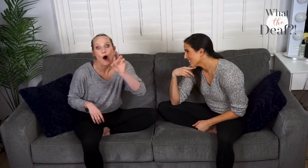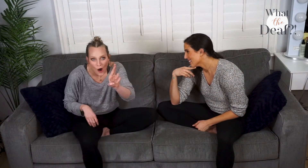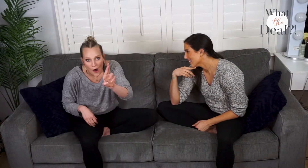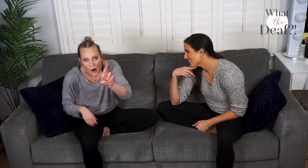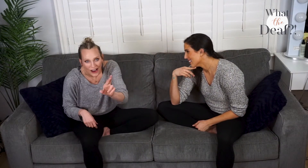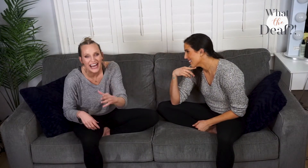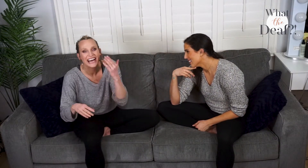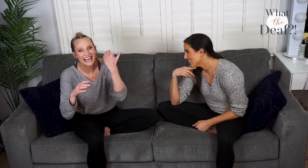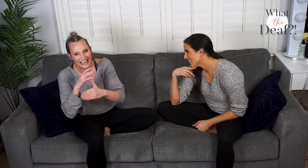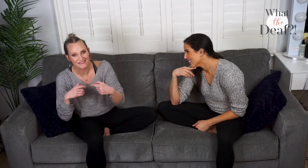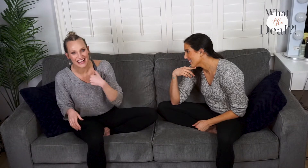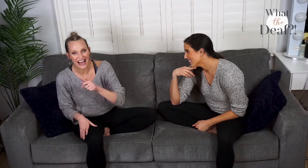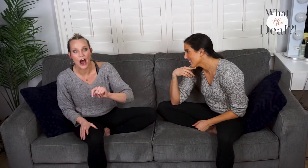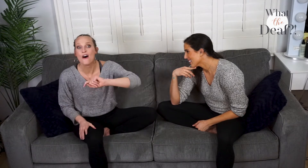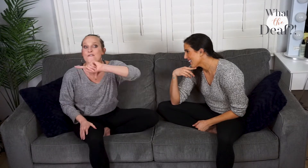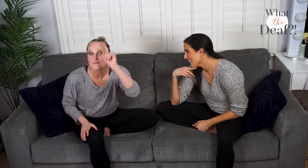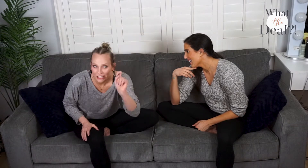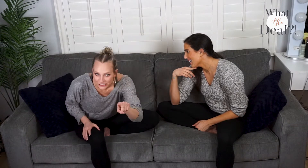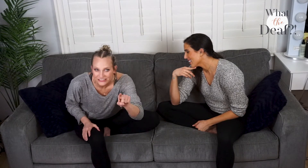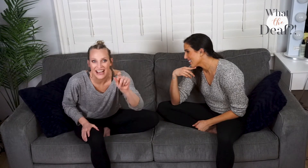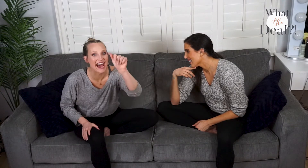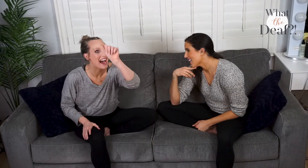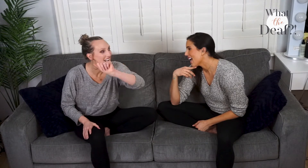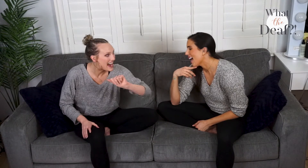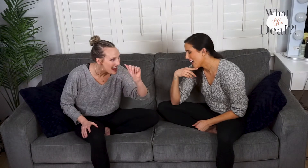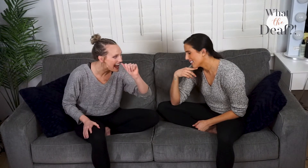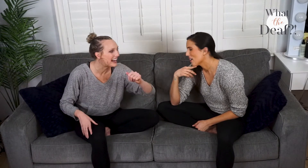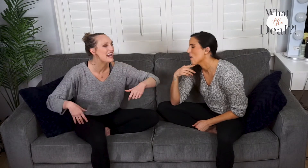or email us at Questions@WhatTheDeaf.com.